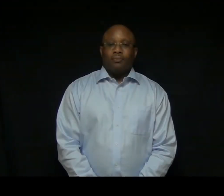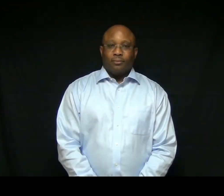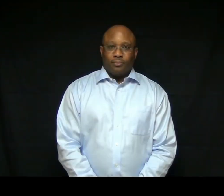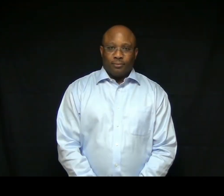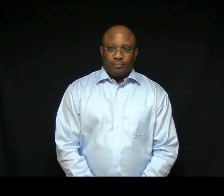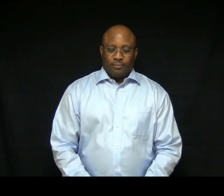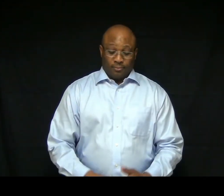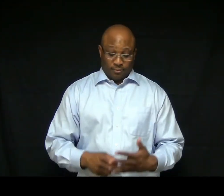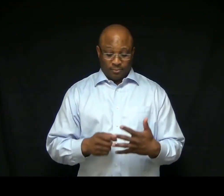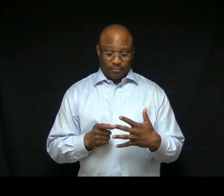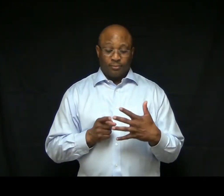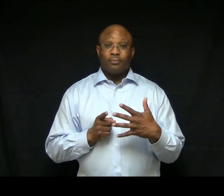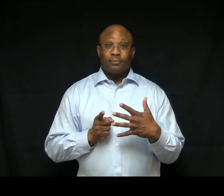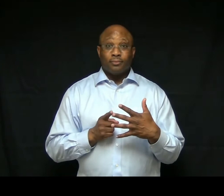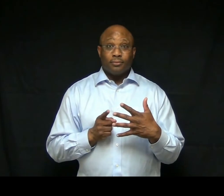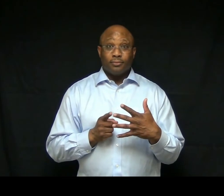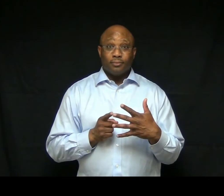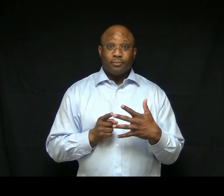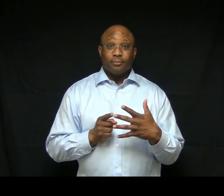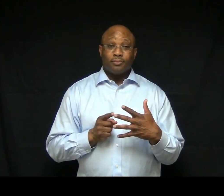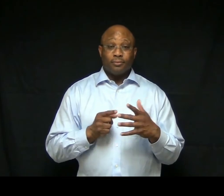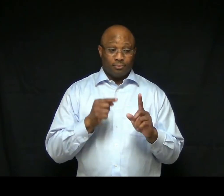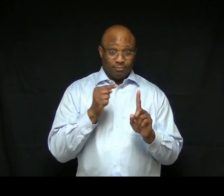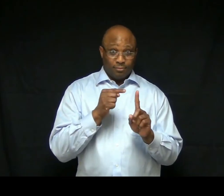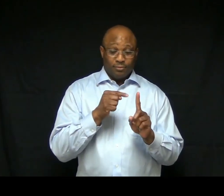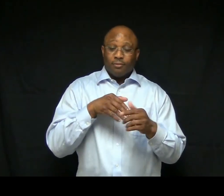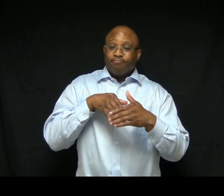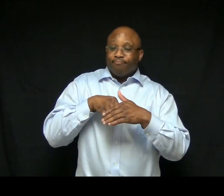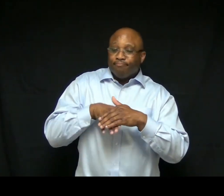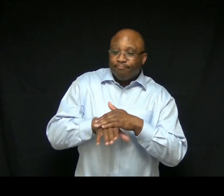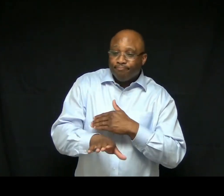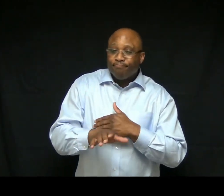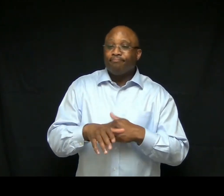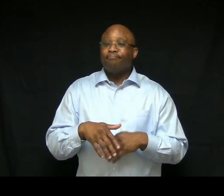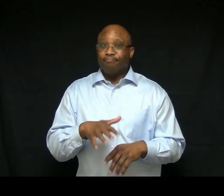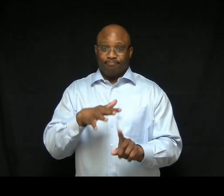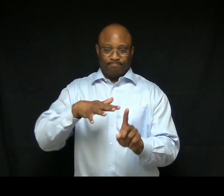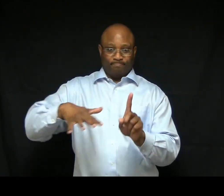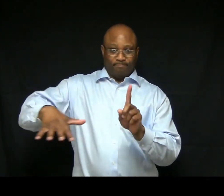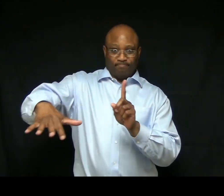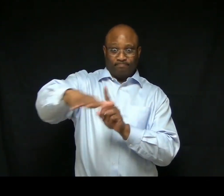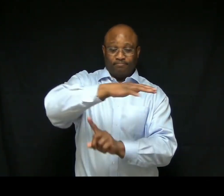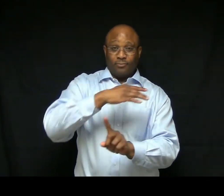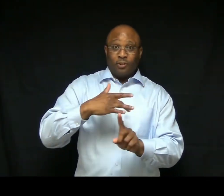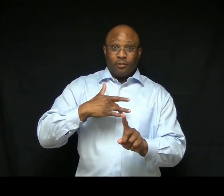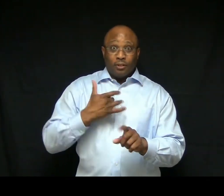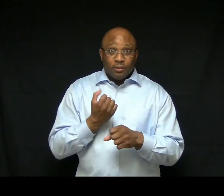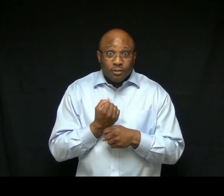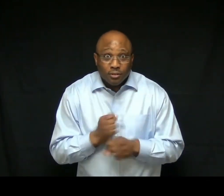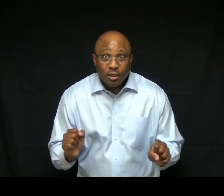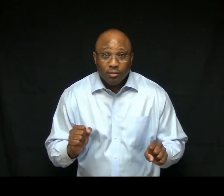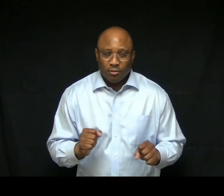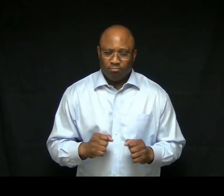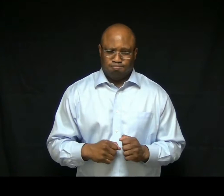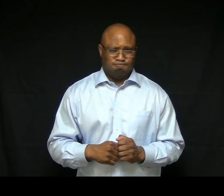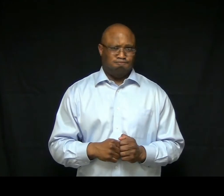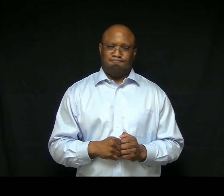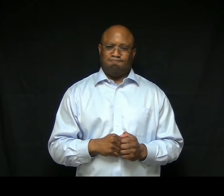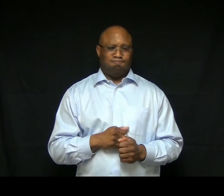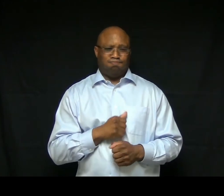(3) creates a hostile environment